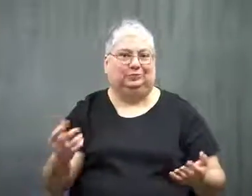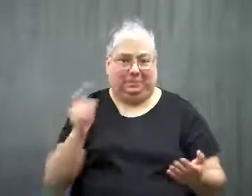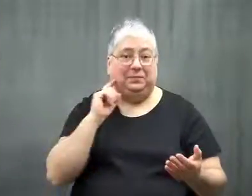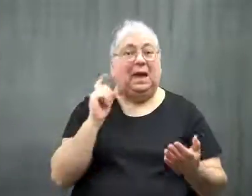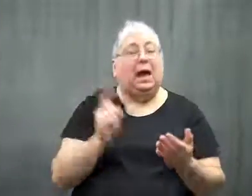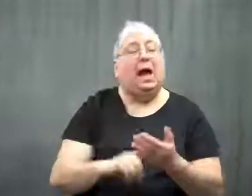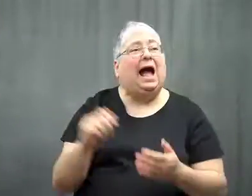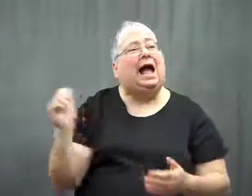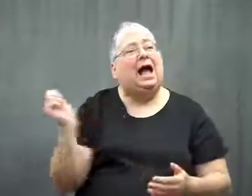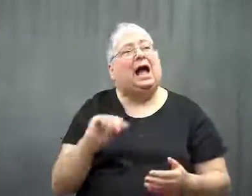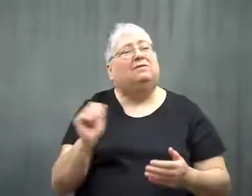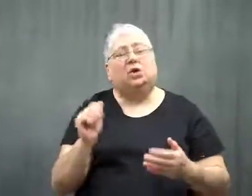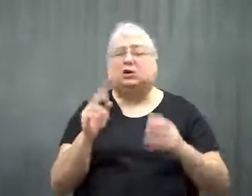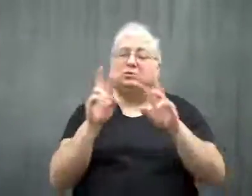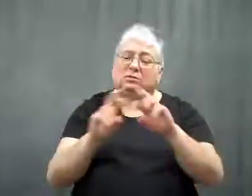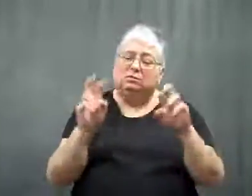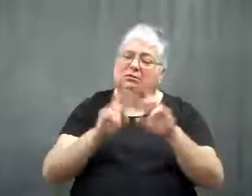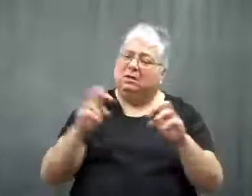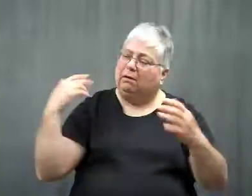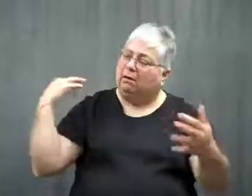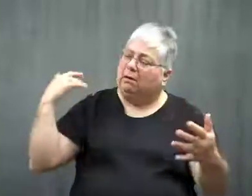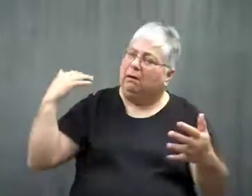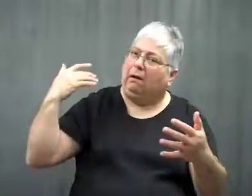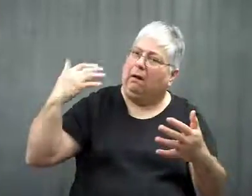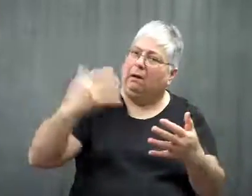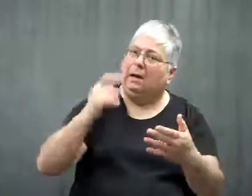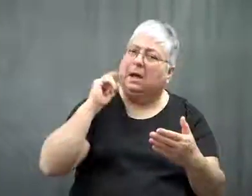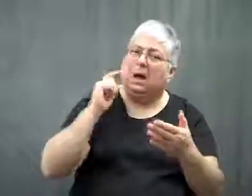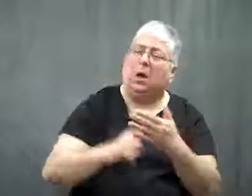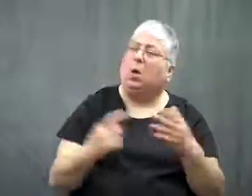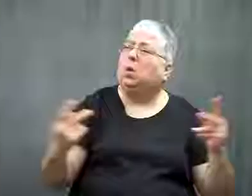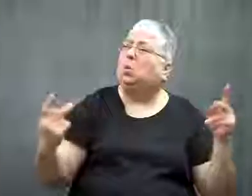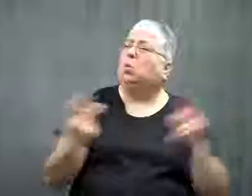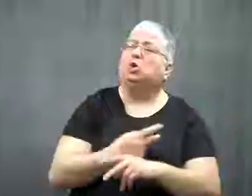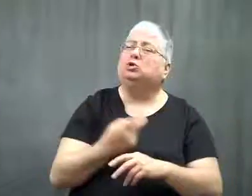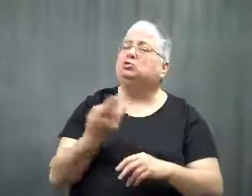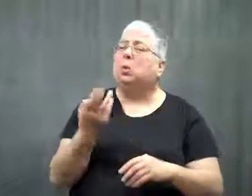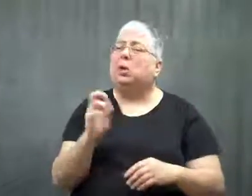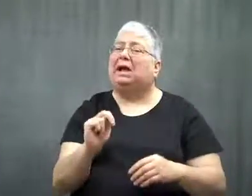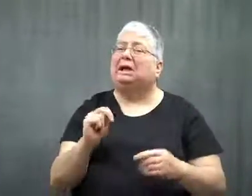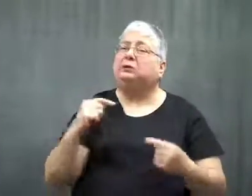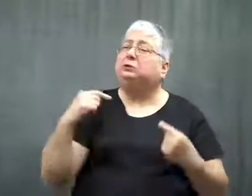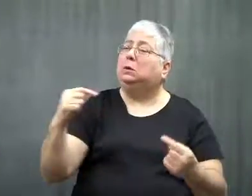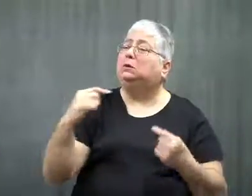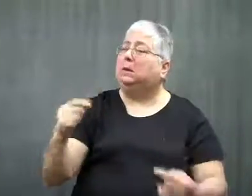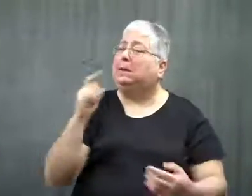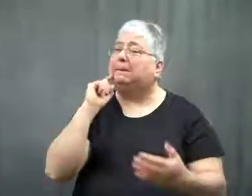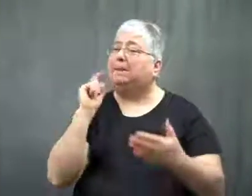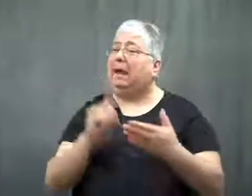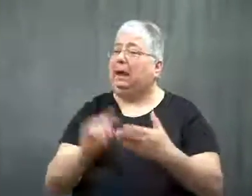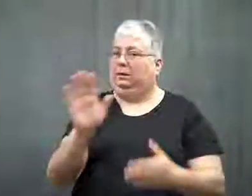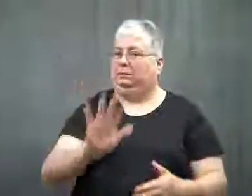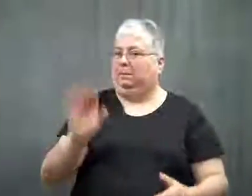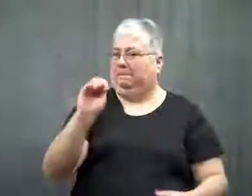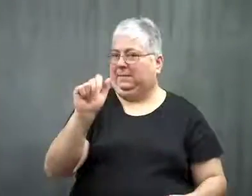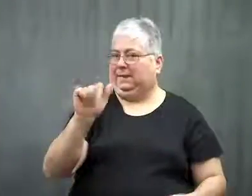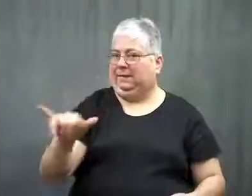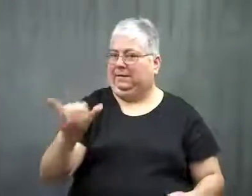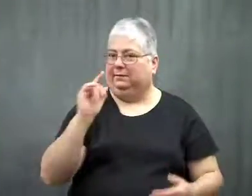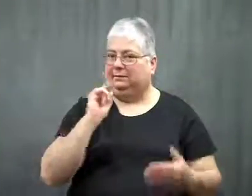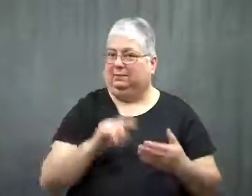May has historically been the worst month for tornadoes.